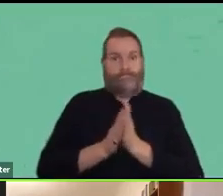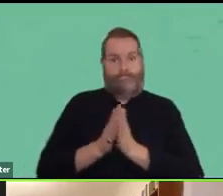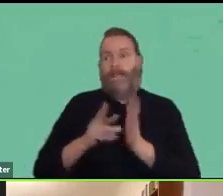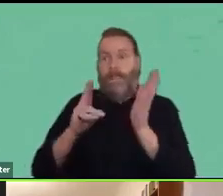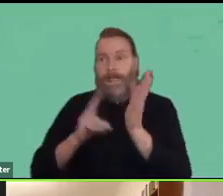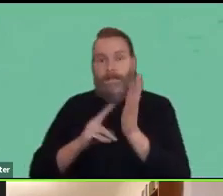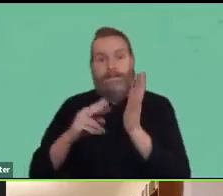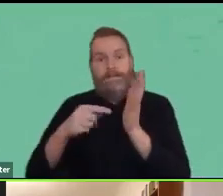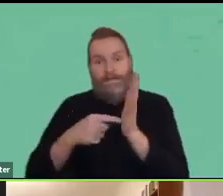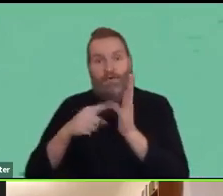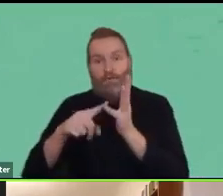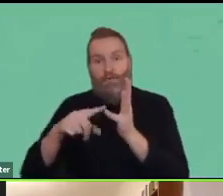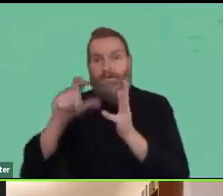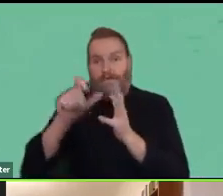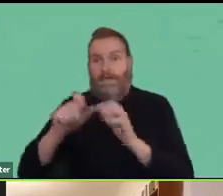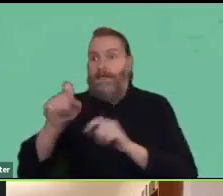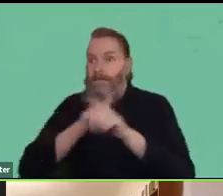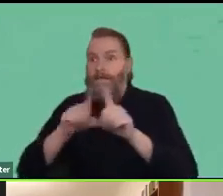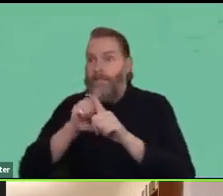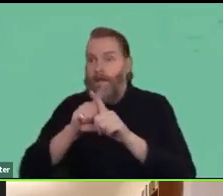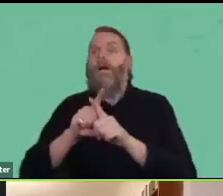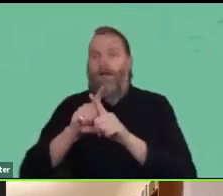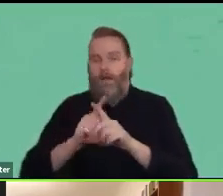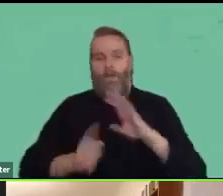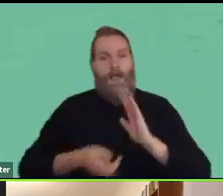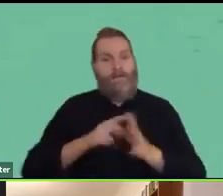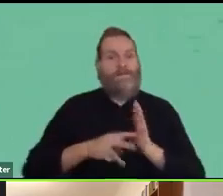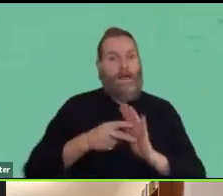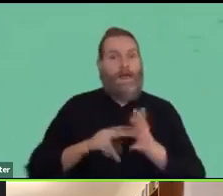more likely than it was given the government give no indication that they're prepared at